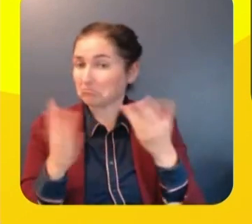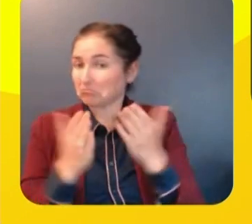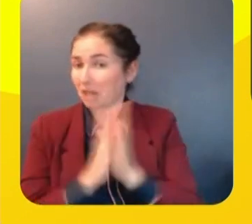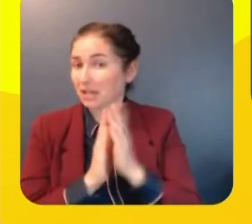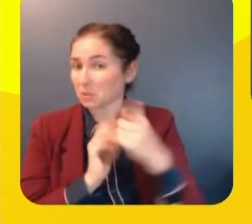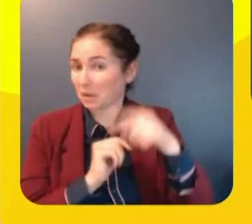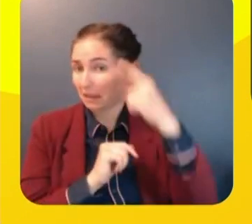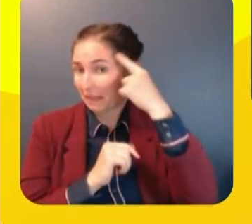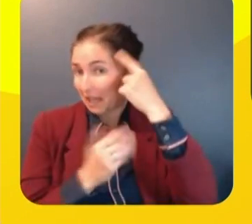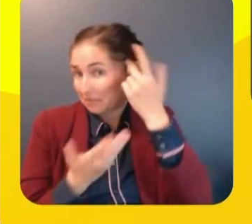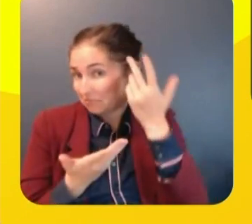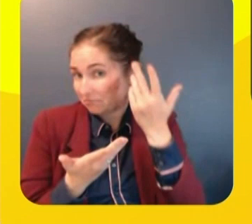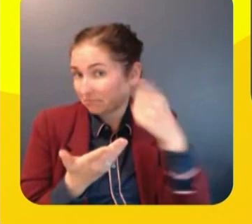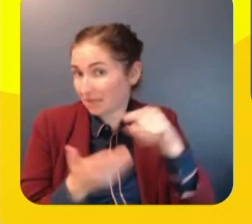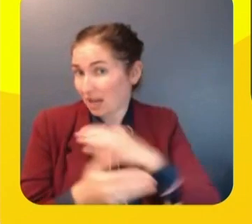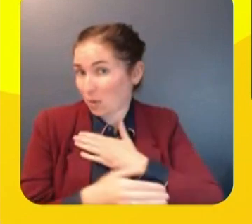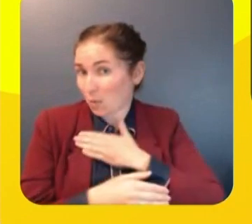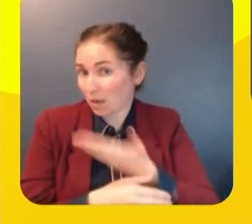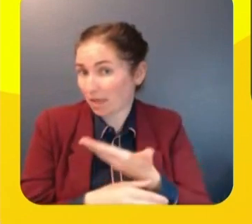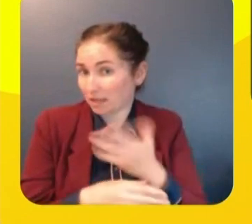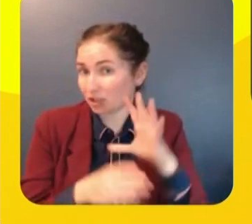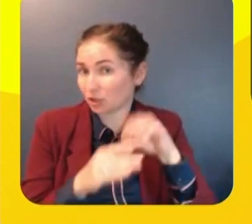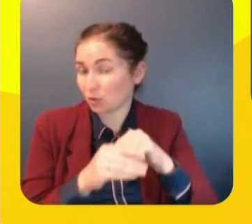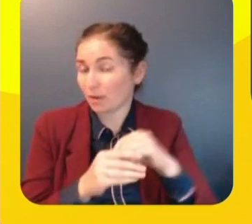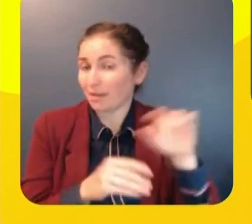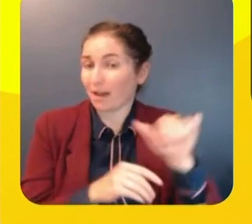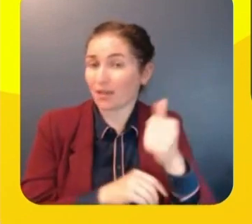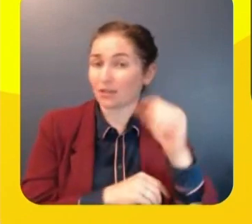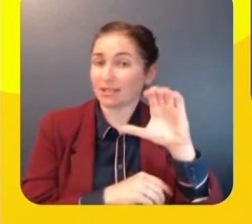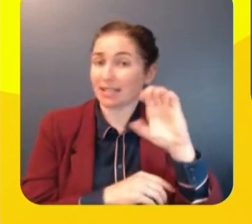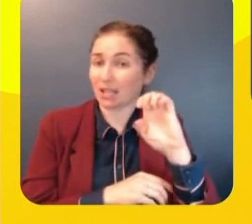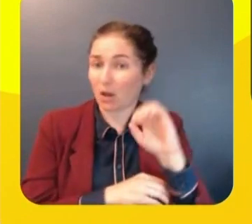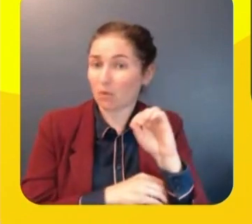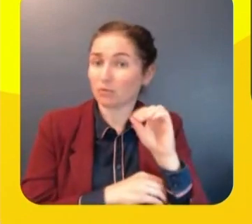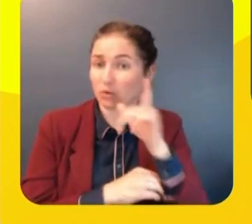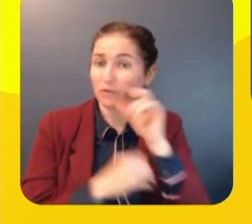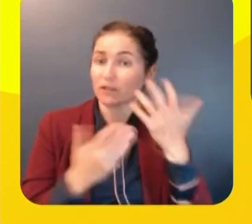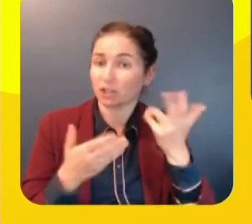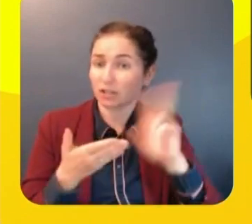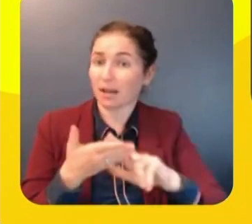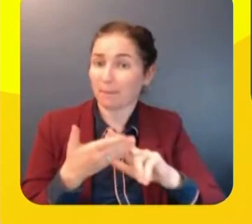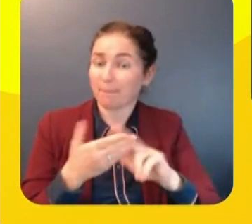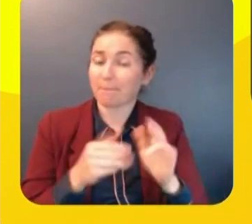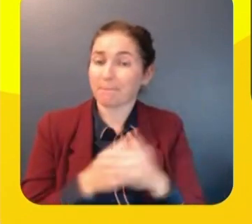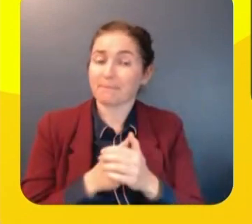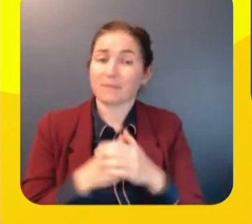Are they willing to join the other CEOs who have signed up? And whatever their response, and you know, honestly,